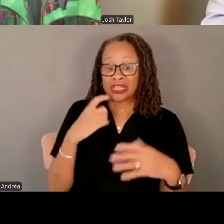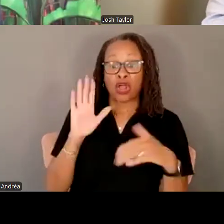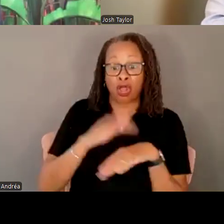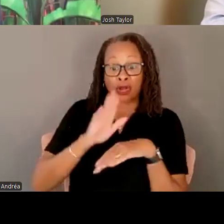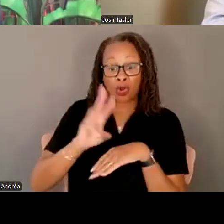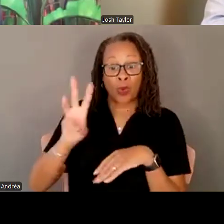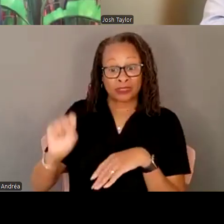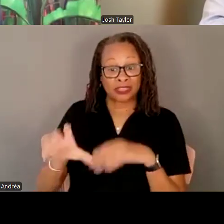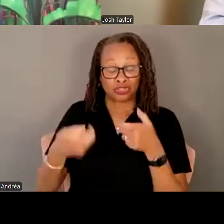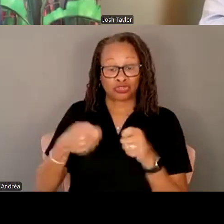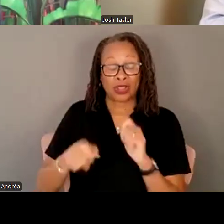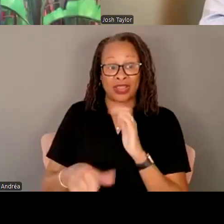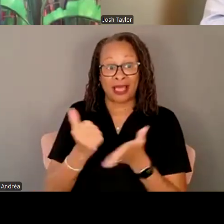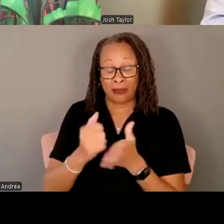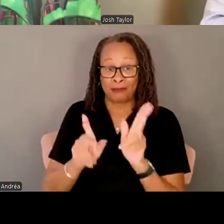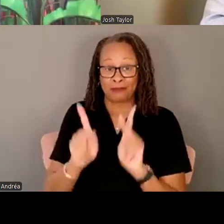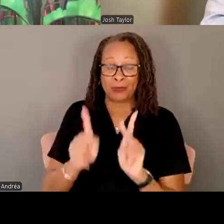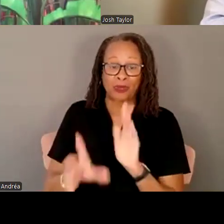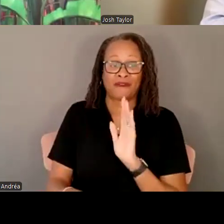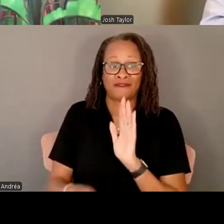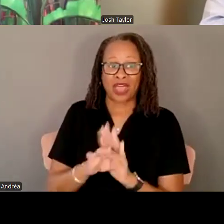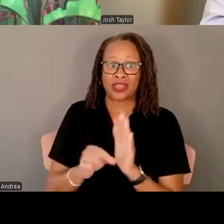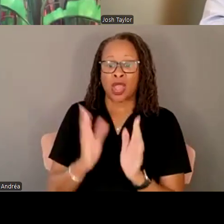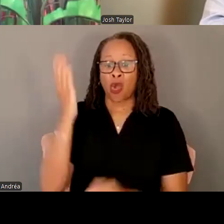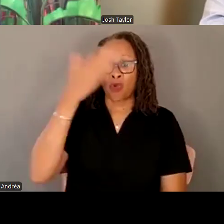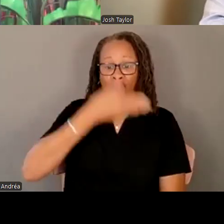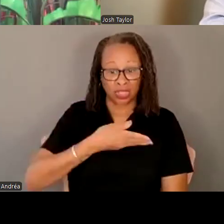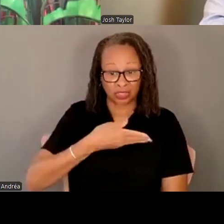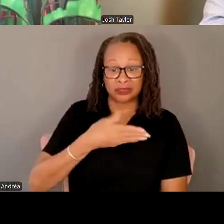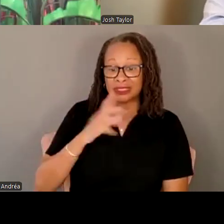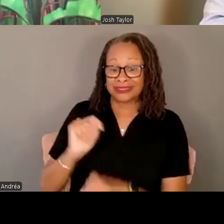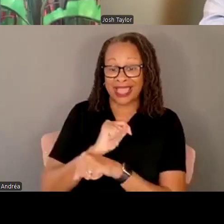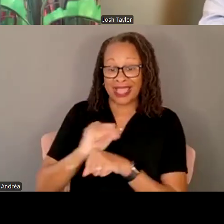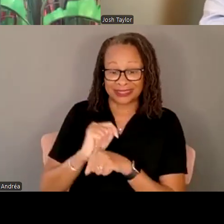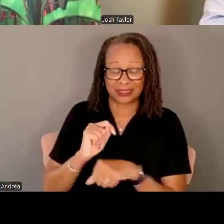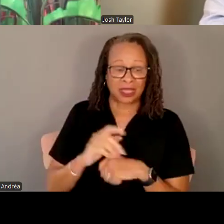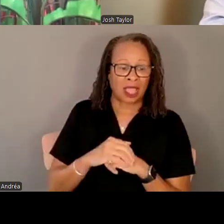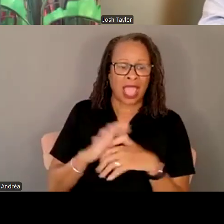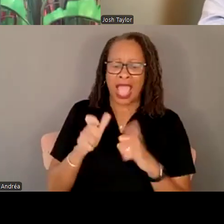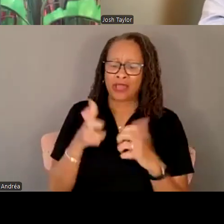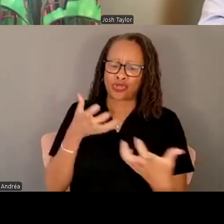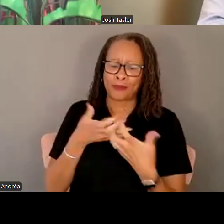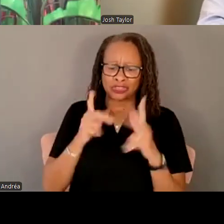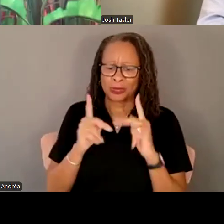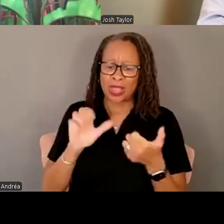so people can help to, so employees can help to, you know, provide things. How do you match people? How do you find the skills?